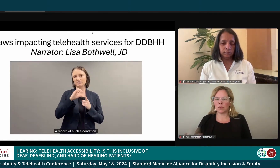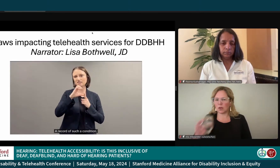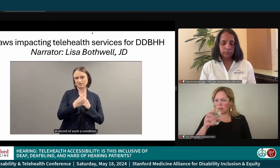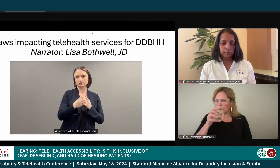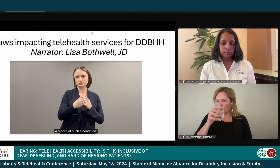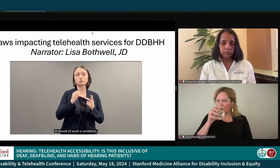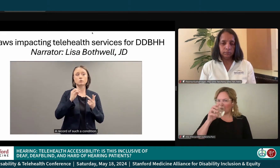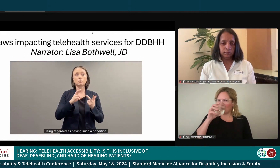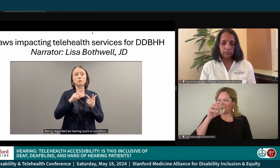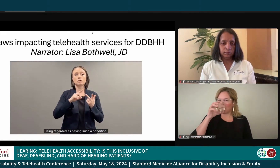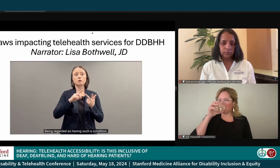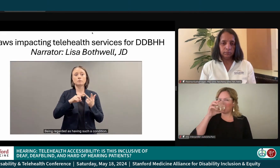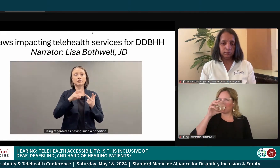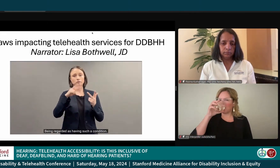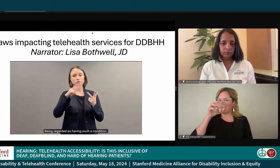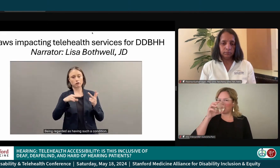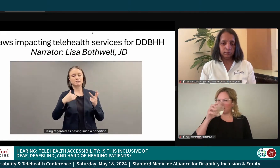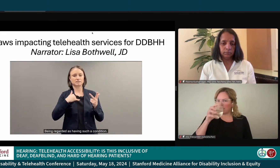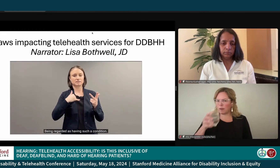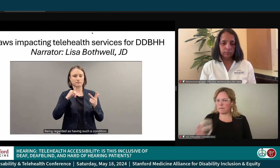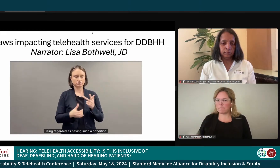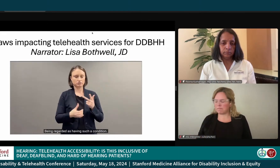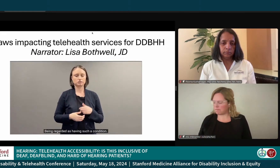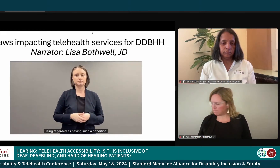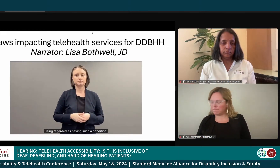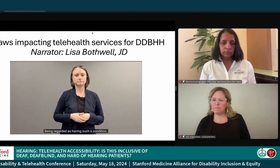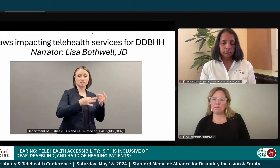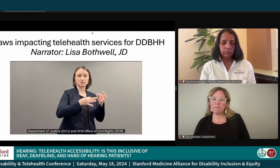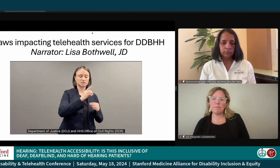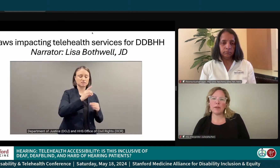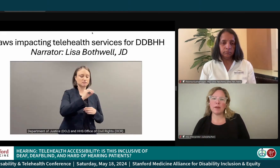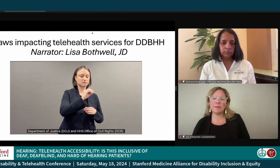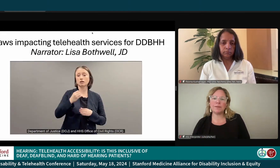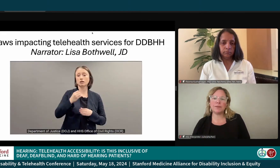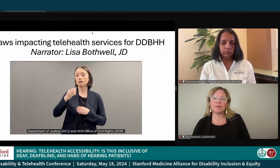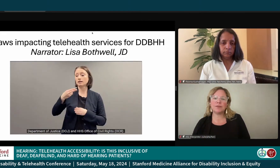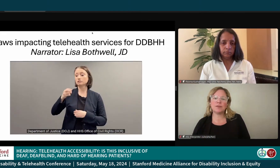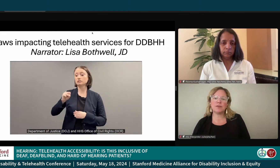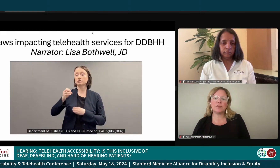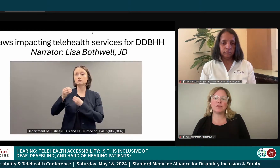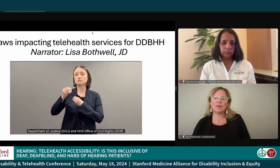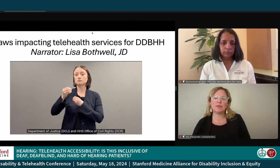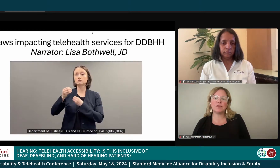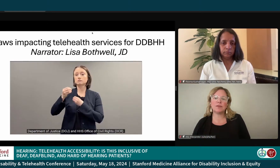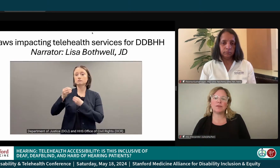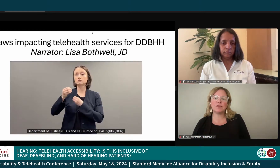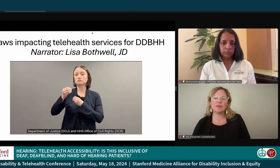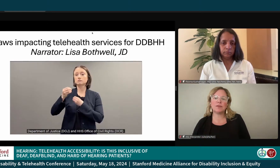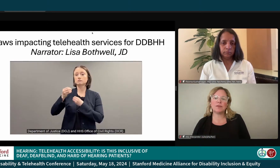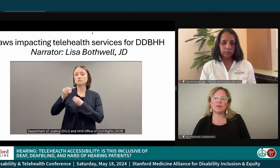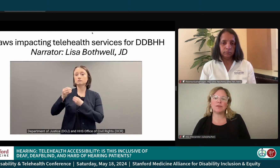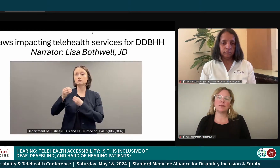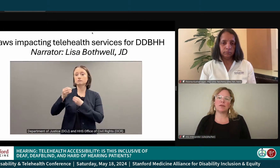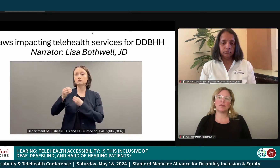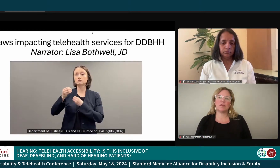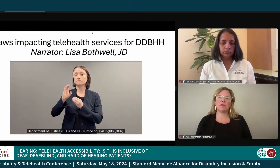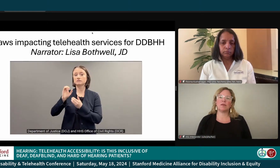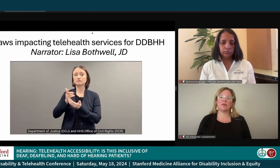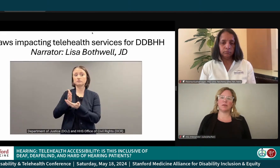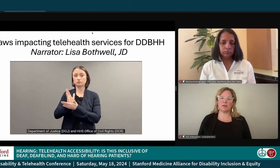condition being rewarded as such. Department of Justice, the DOJ, and settlement, the website